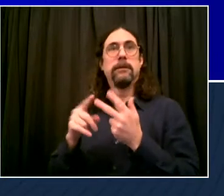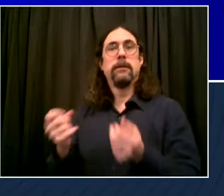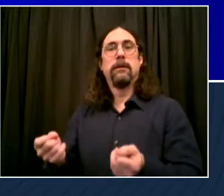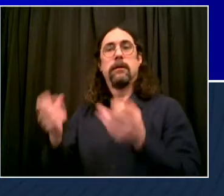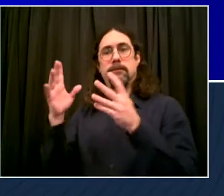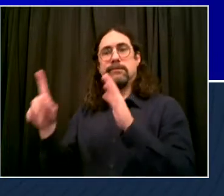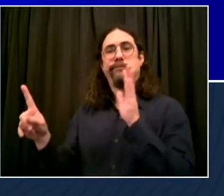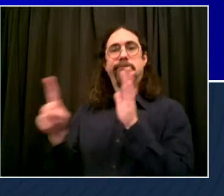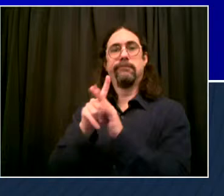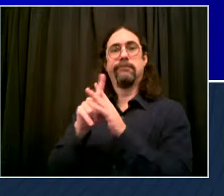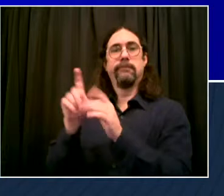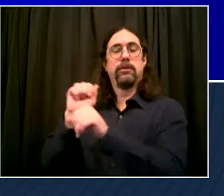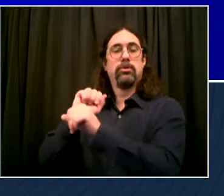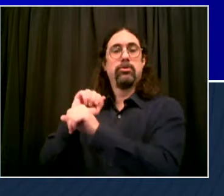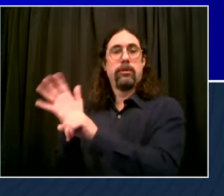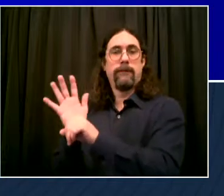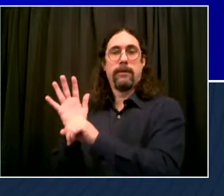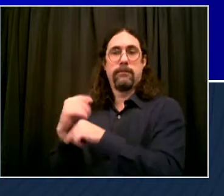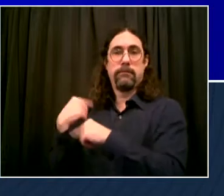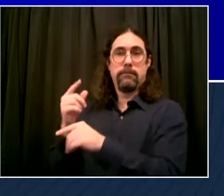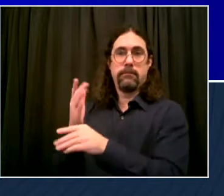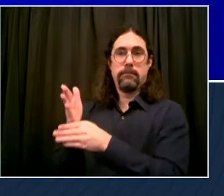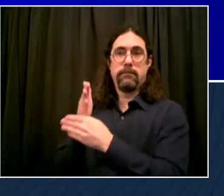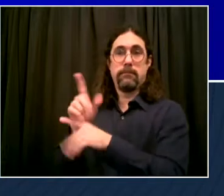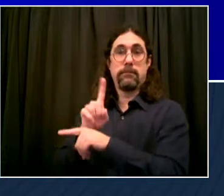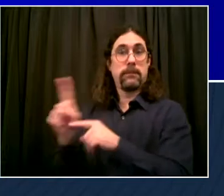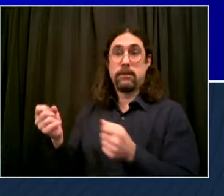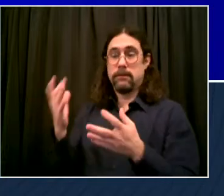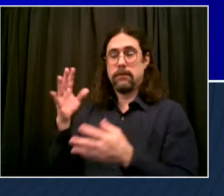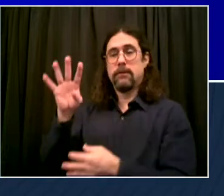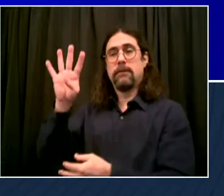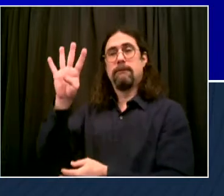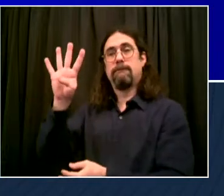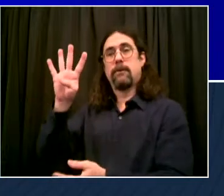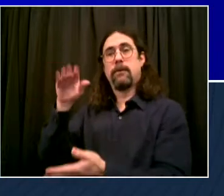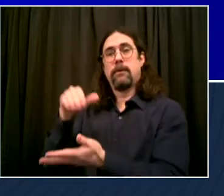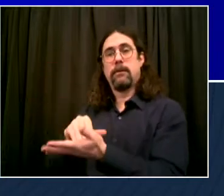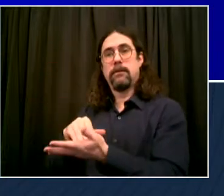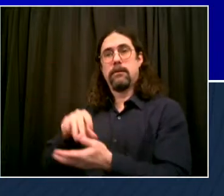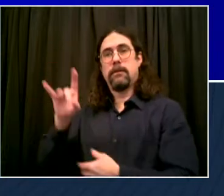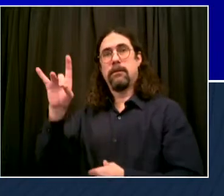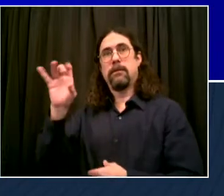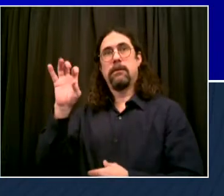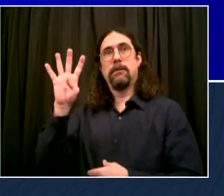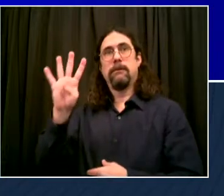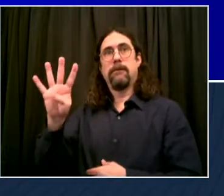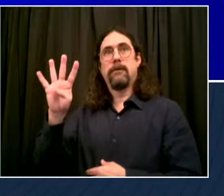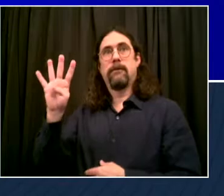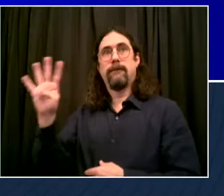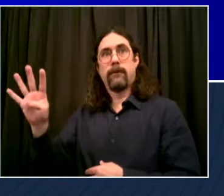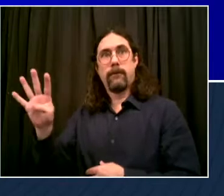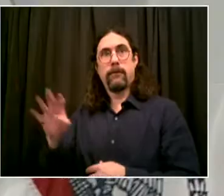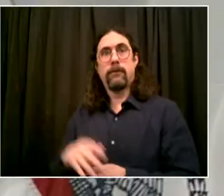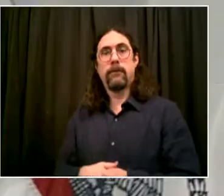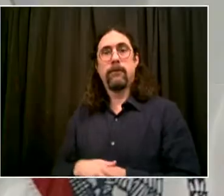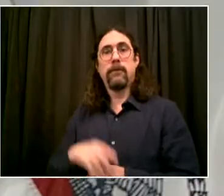RATE PER CURRENT NEW CASS, ESSSVEEN-DAY AVERAGE, 4844 RCPEENTAGE NEW YORK CITY